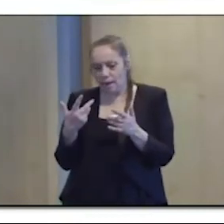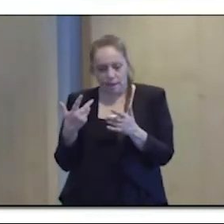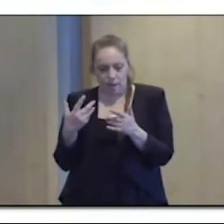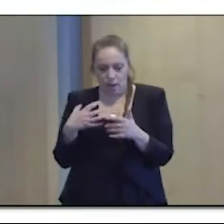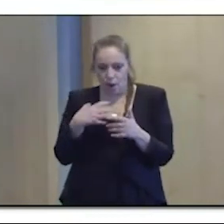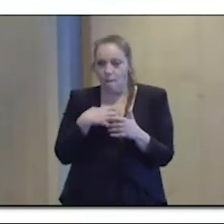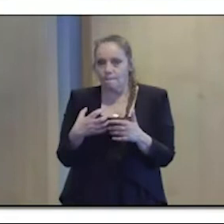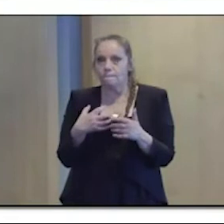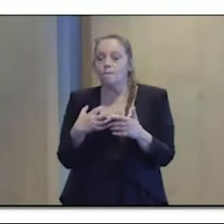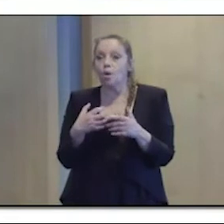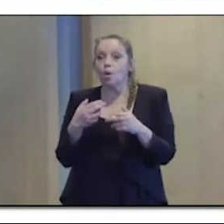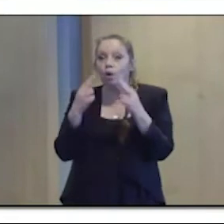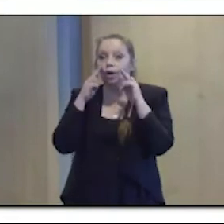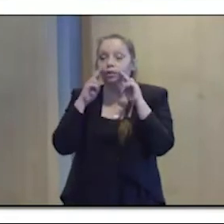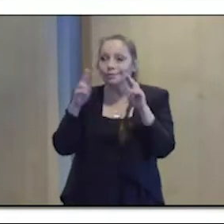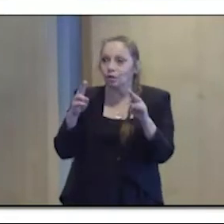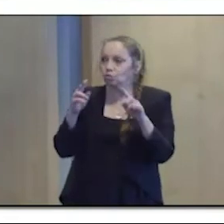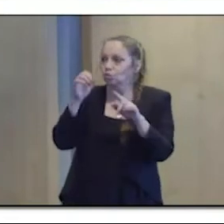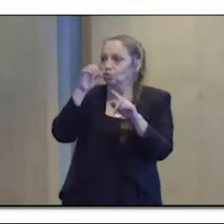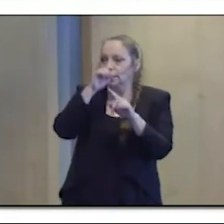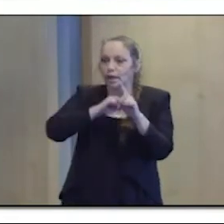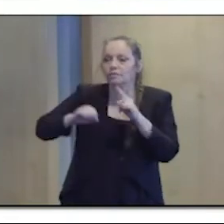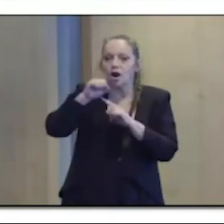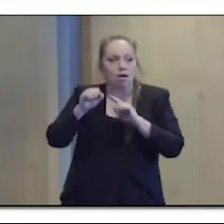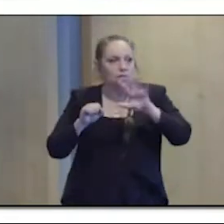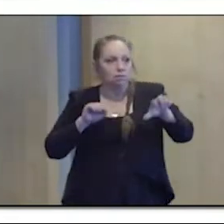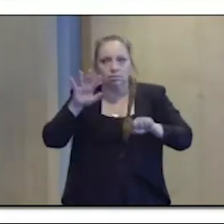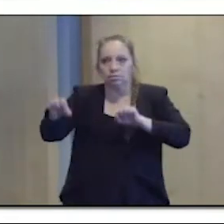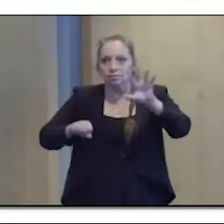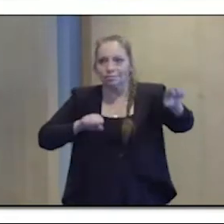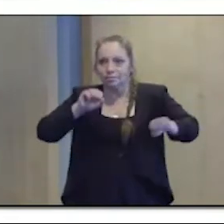into the natural environment so we're kind of closer to the coast. We're closer to the bush